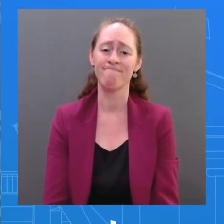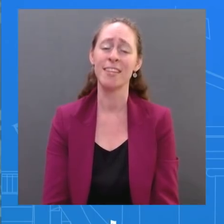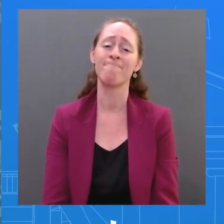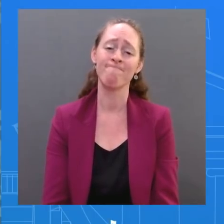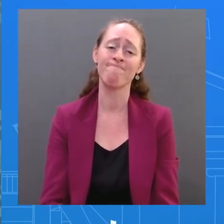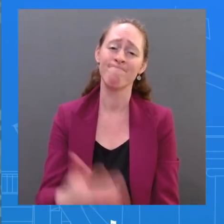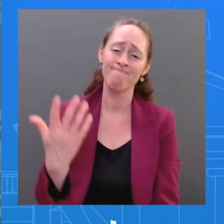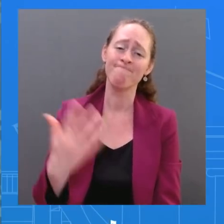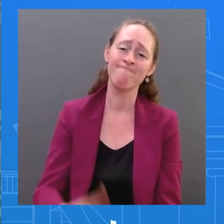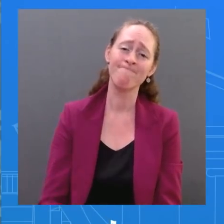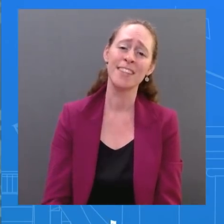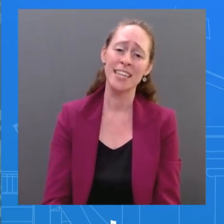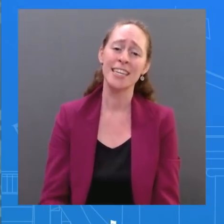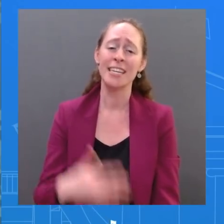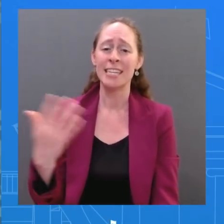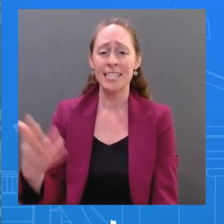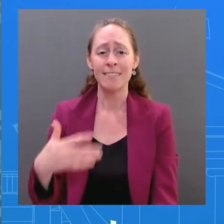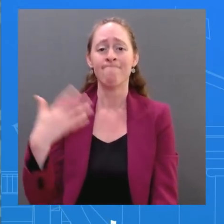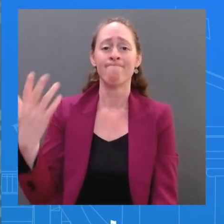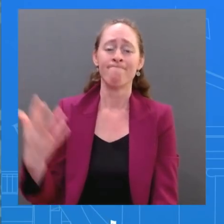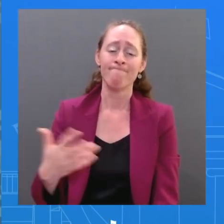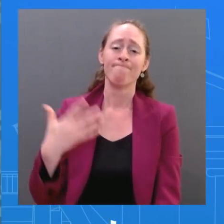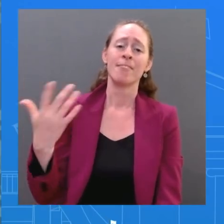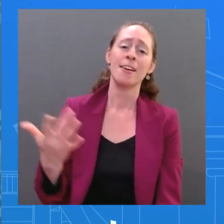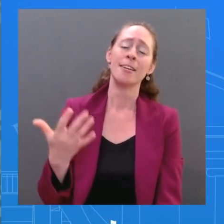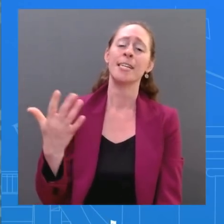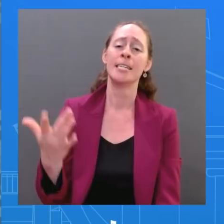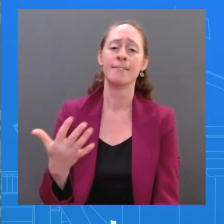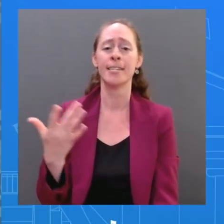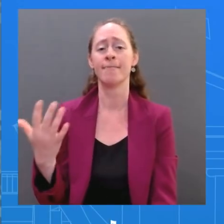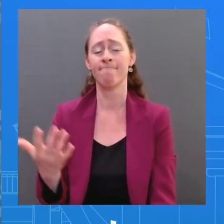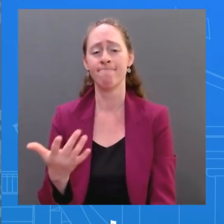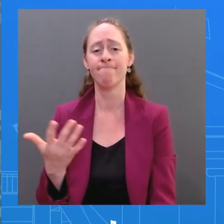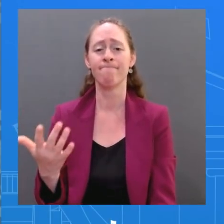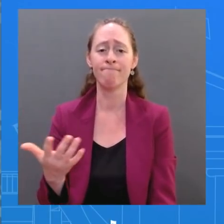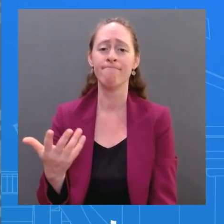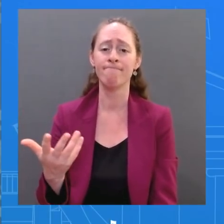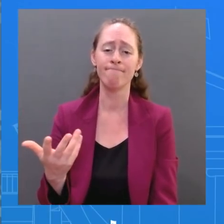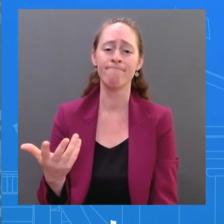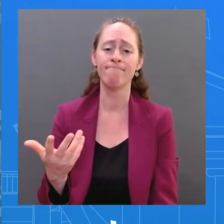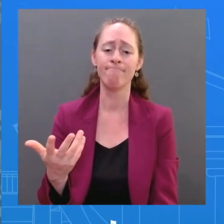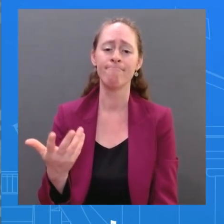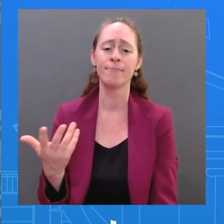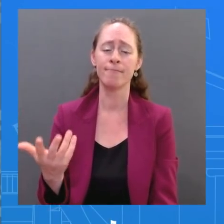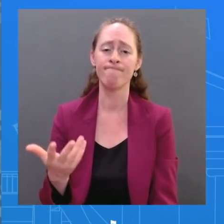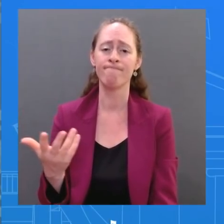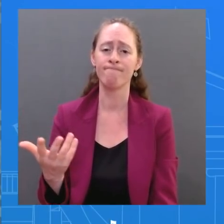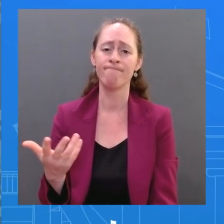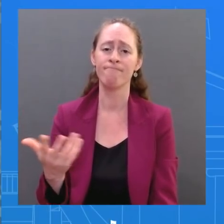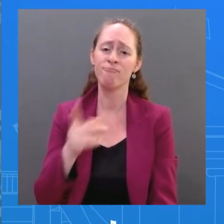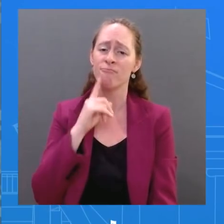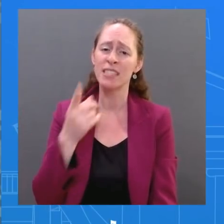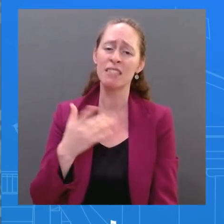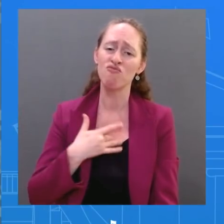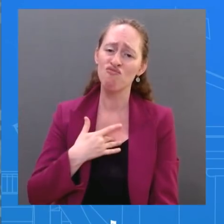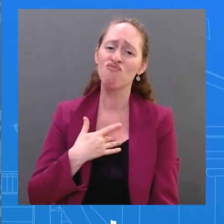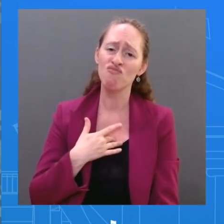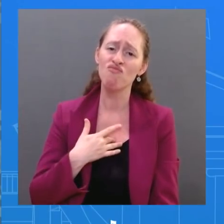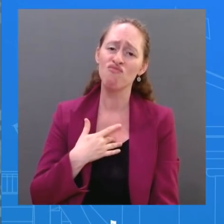I would say, a very deep -- and he sees it as an important conversation with -- with her wife, as well, yesterday.